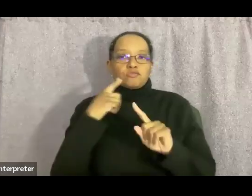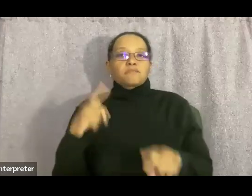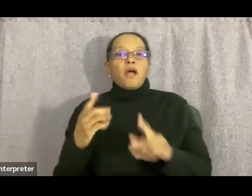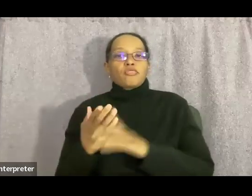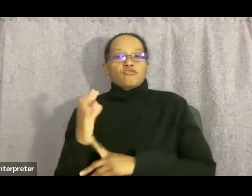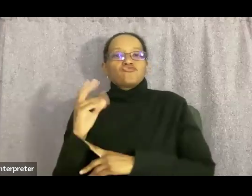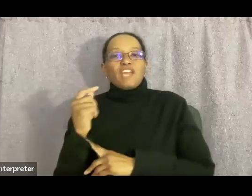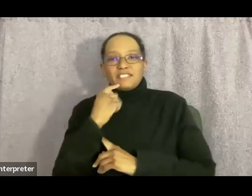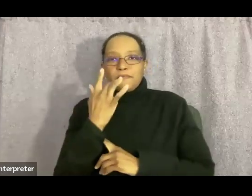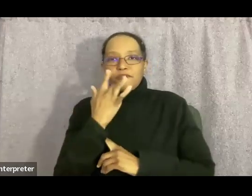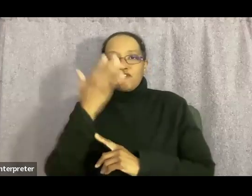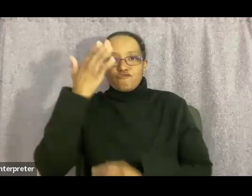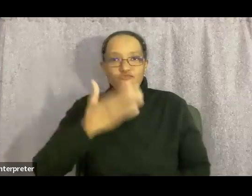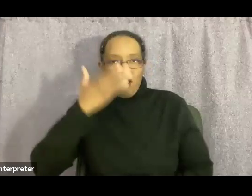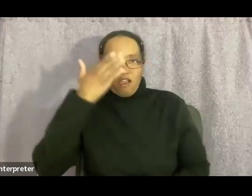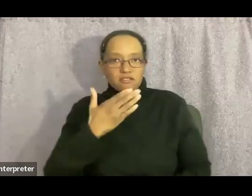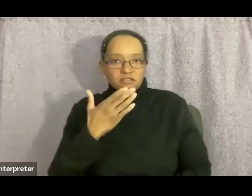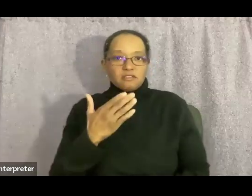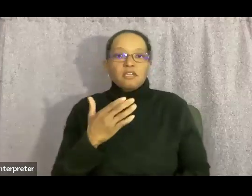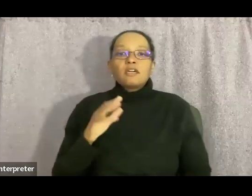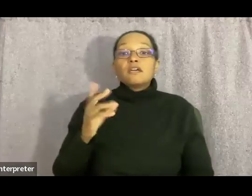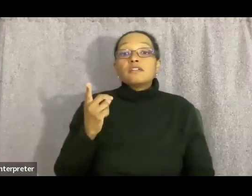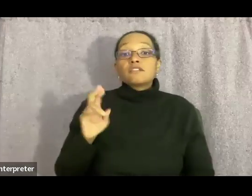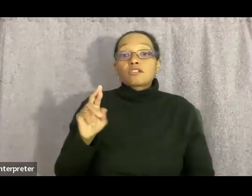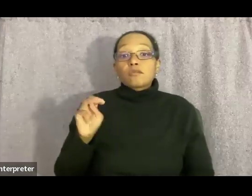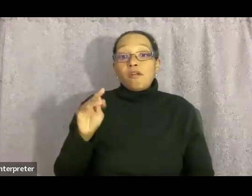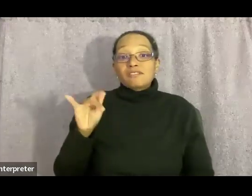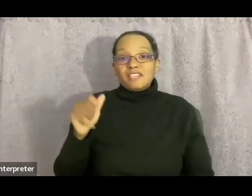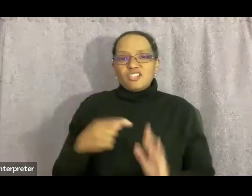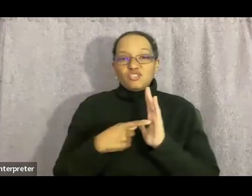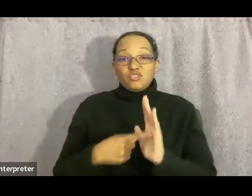Okay, if we're sitting, you can drop your knee down.